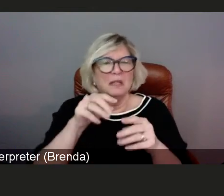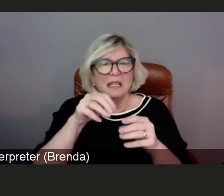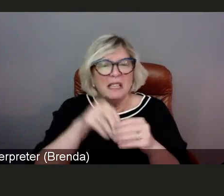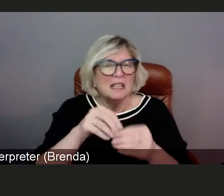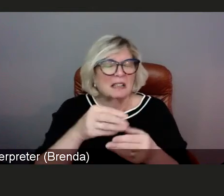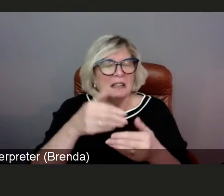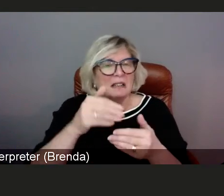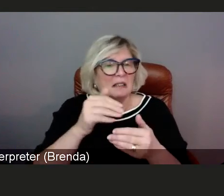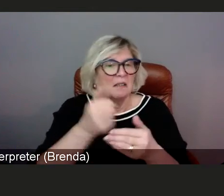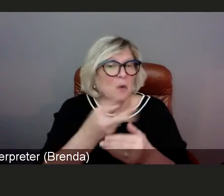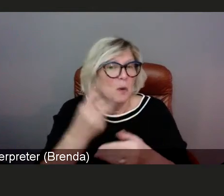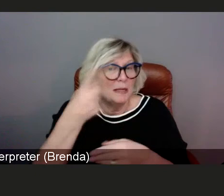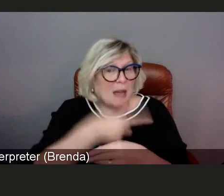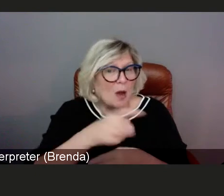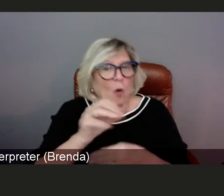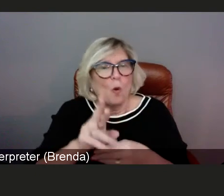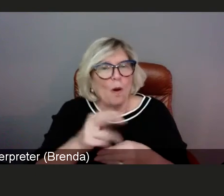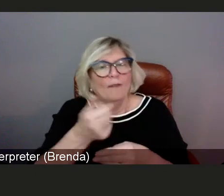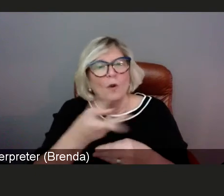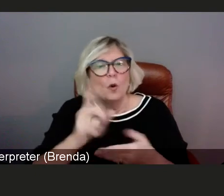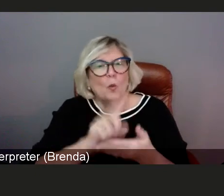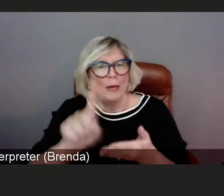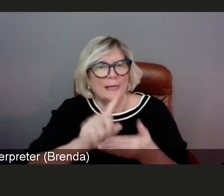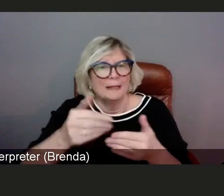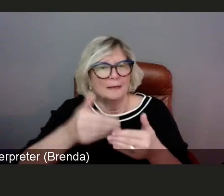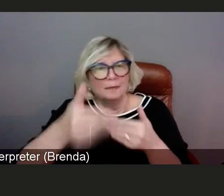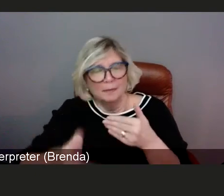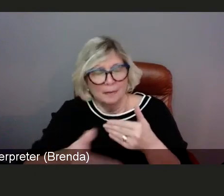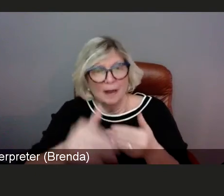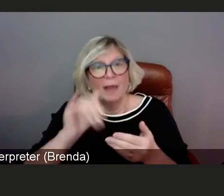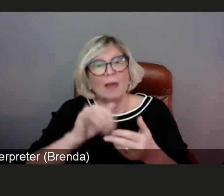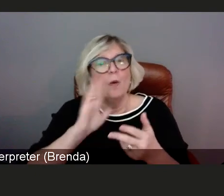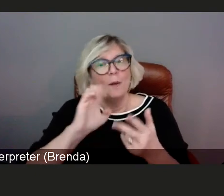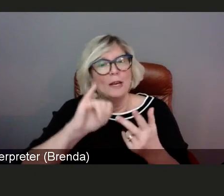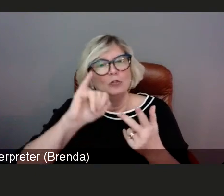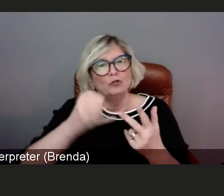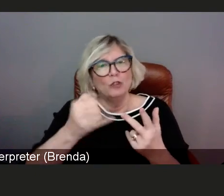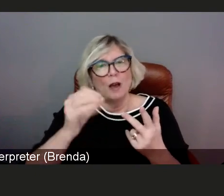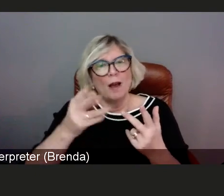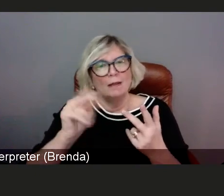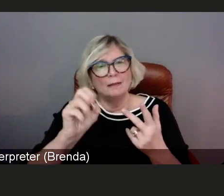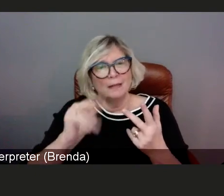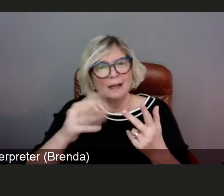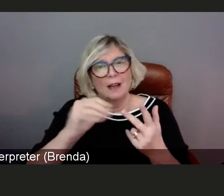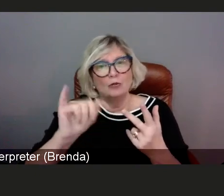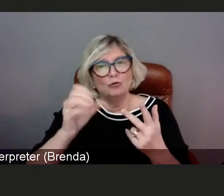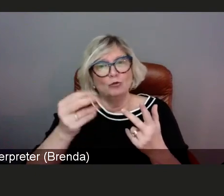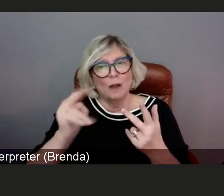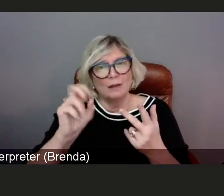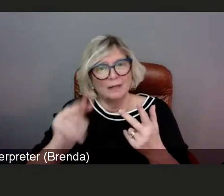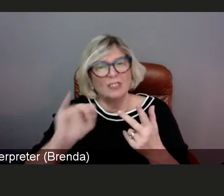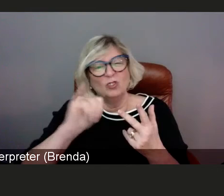but it will go through and it being the Johnson and Johnson vaccine will go through the same rigorous review